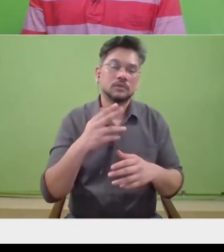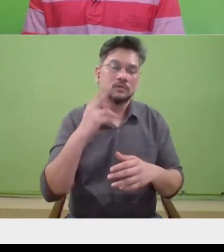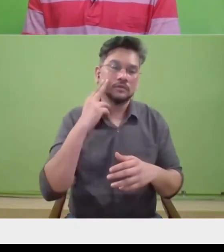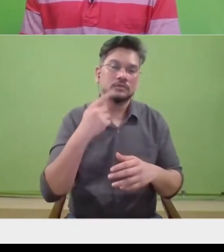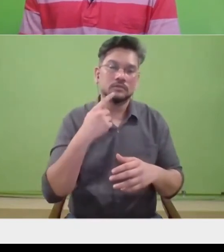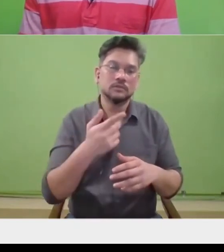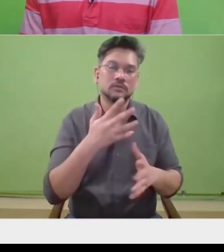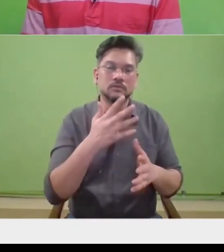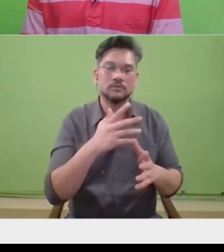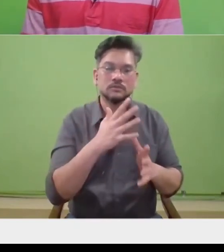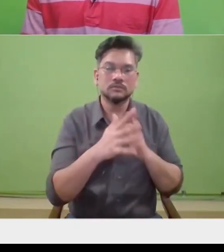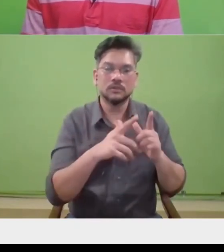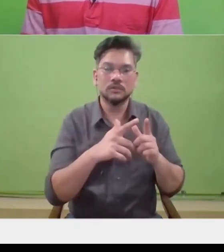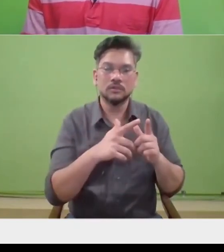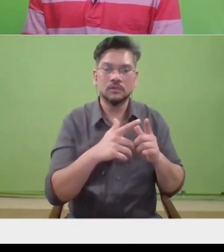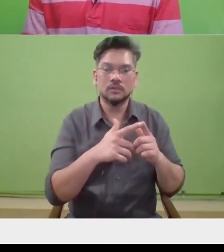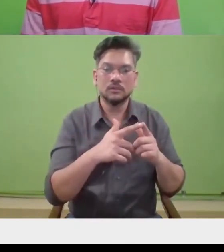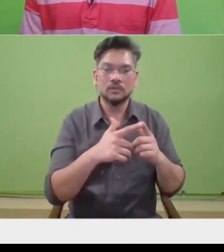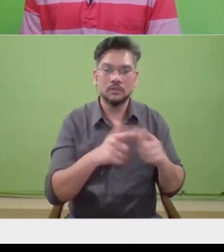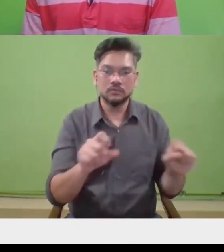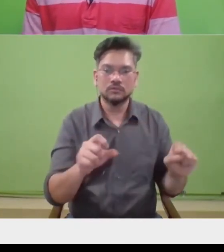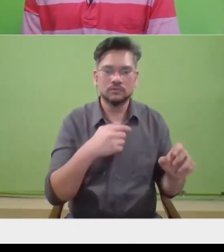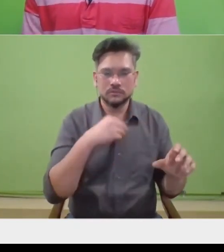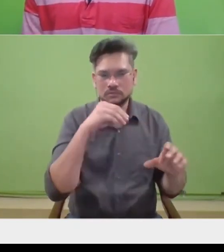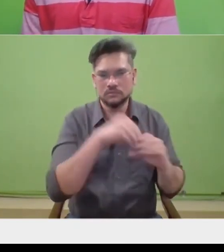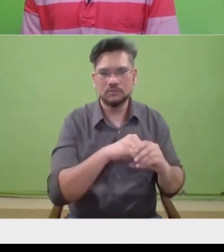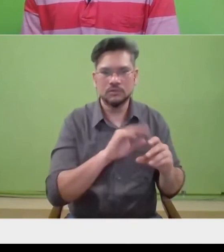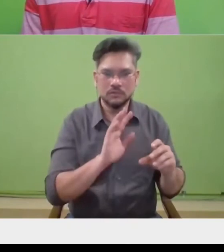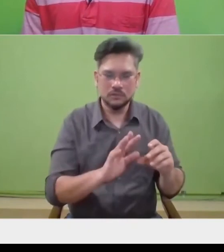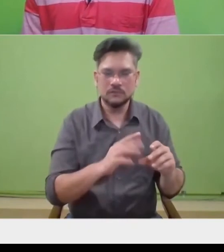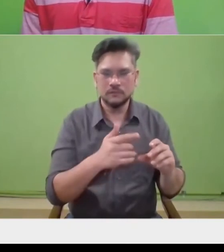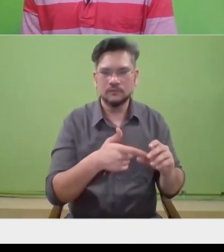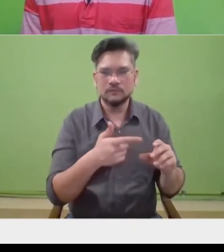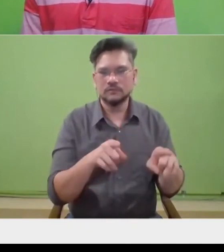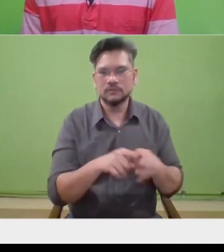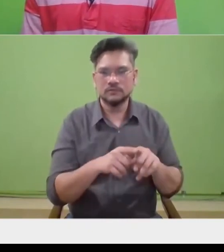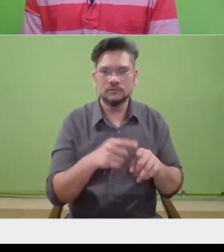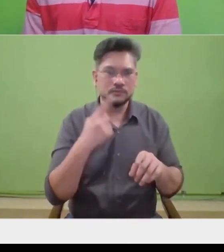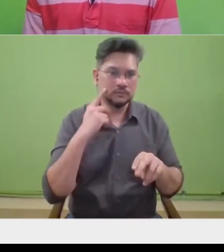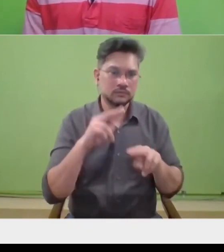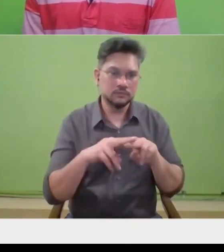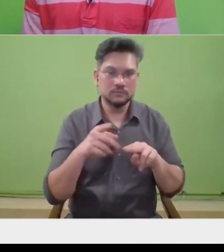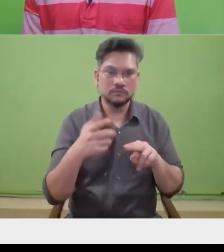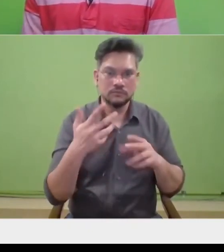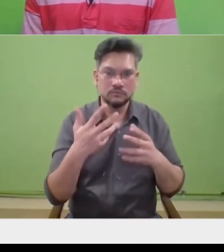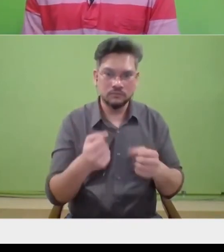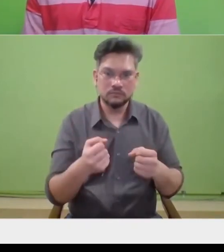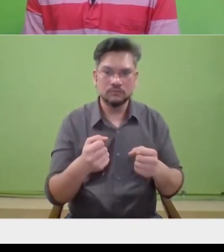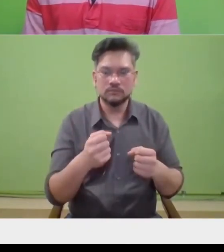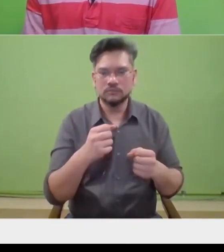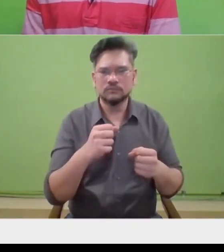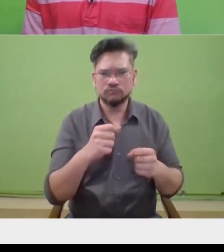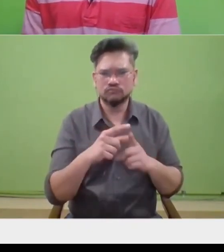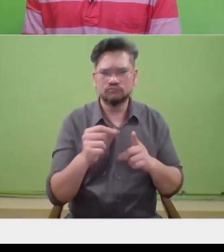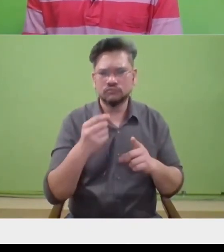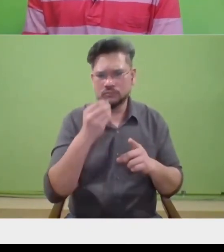and within sort of cumulative based system one can easily do it even at the undergraduate level